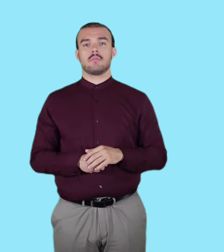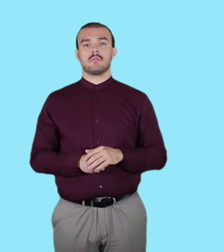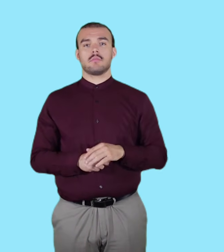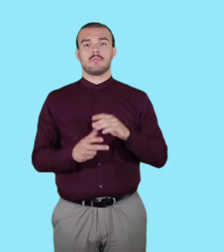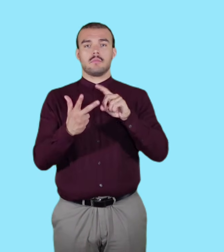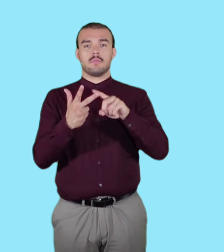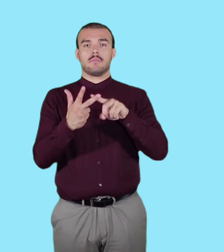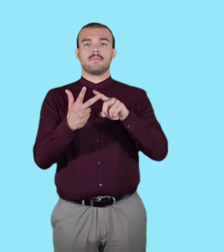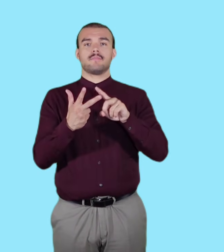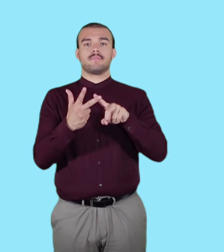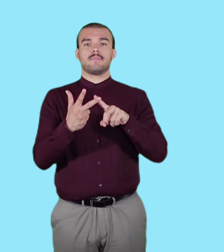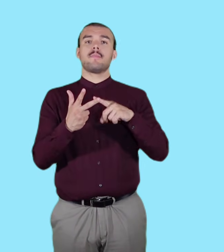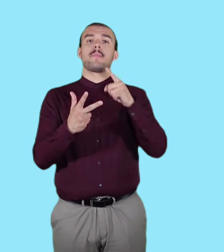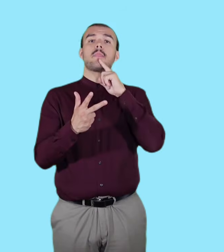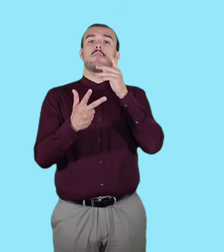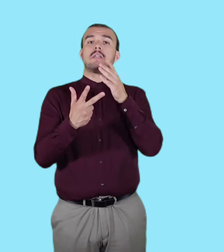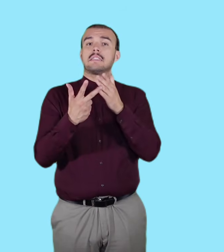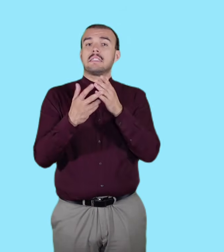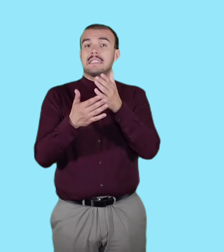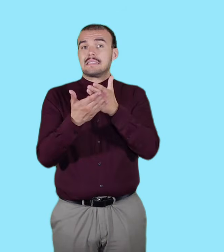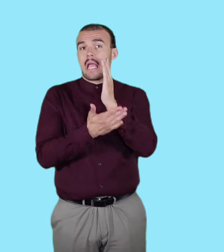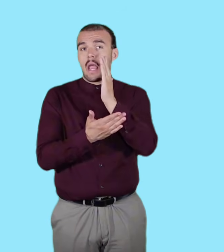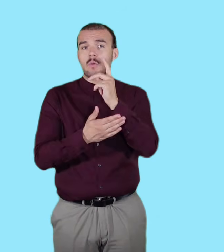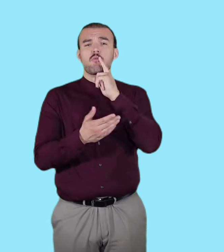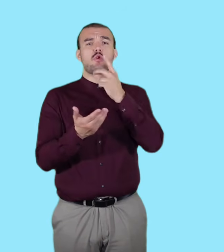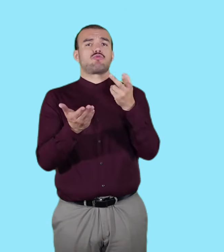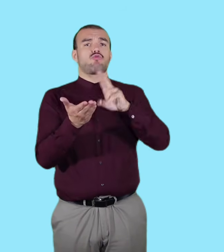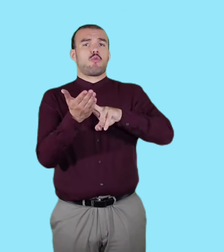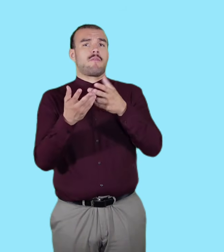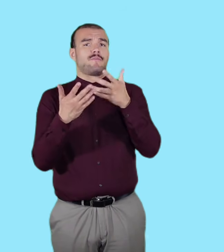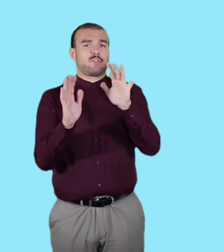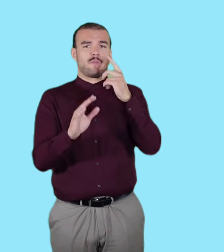Three, are entitled to or enrolled in Medicare.